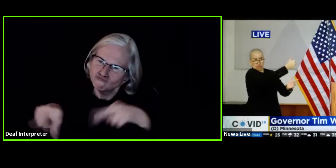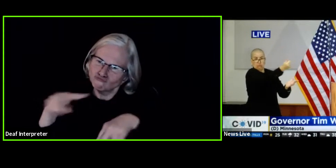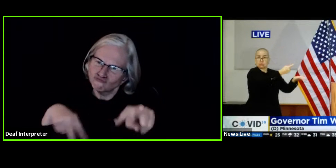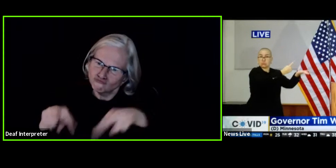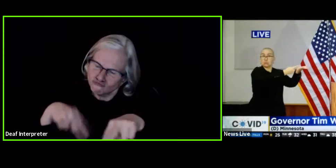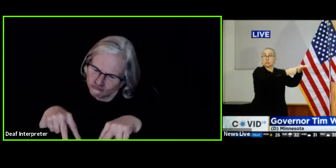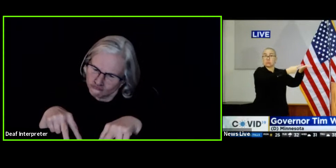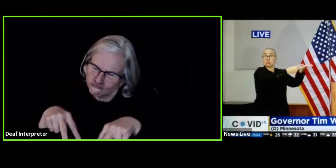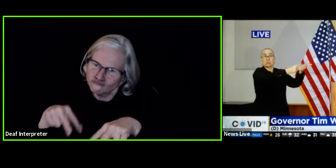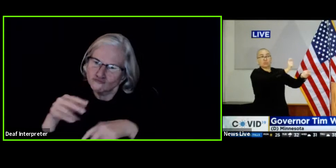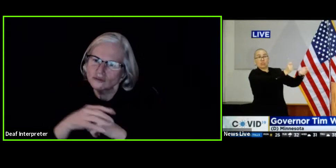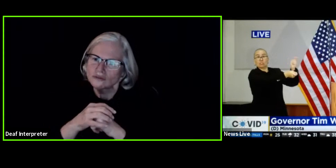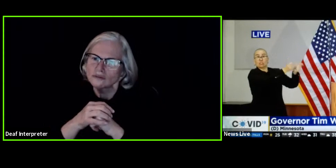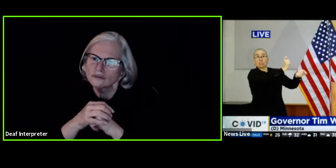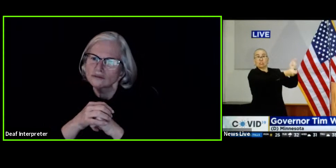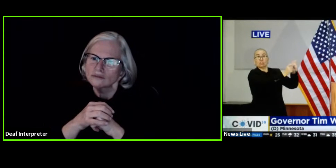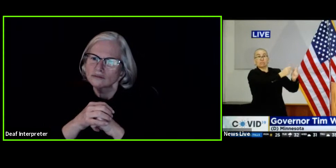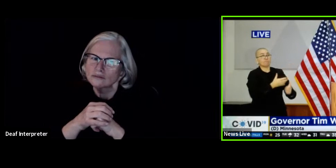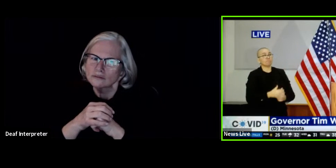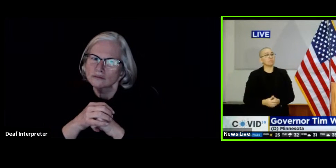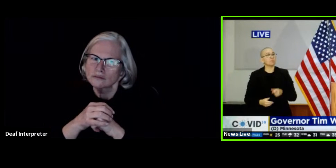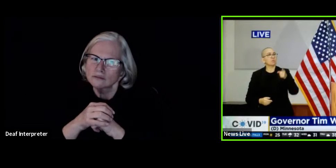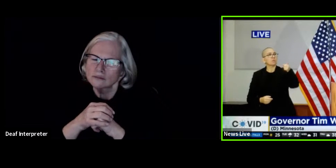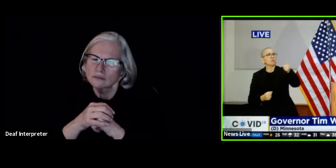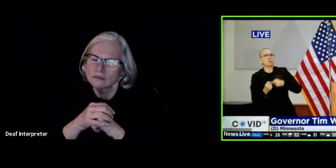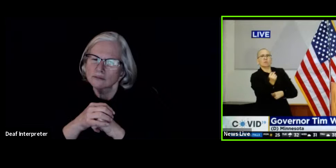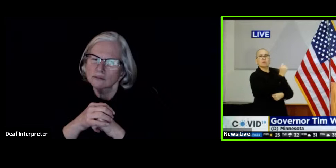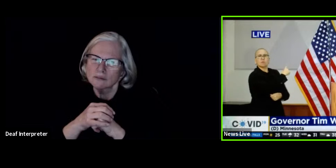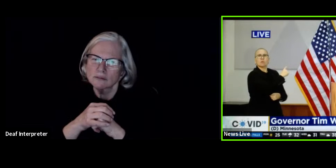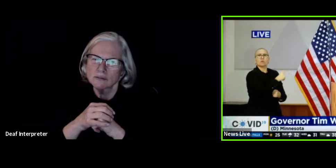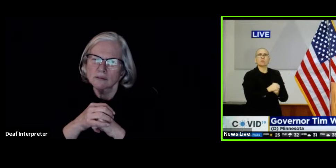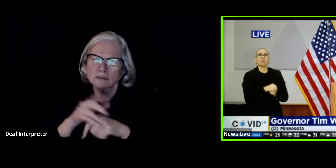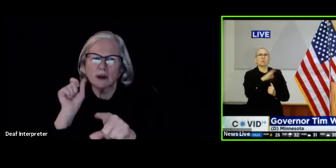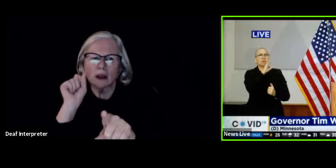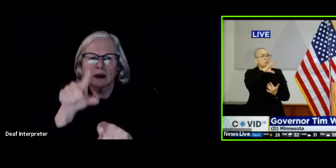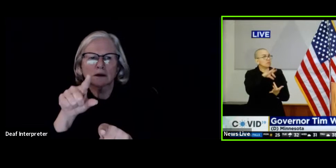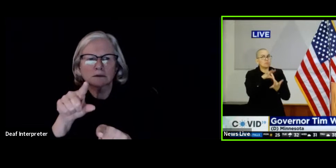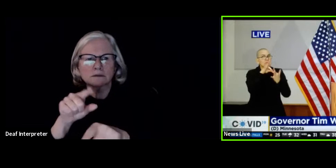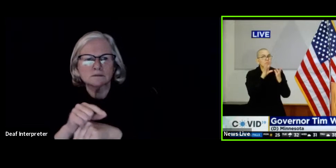≫ Reporter: AND I'LL HEARD BEFORE -- ≫ YEAH, I THINK SO.